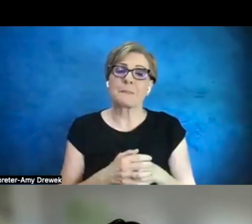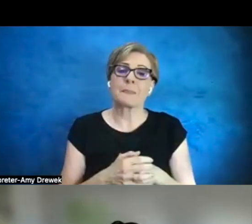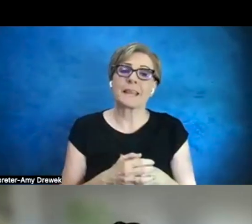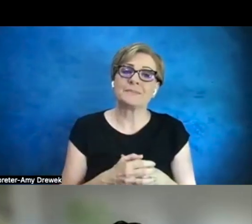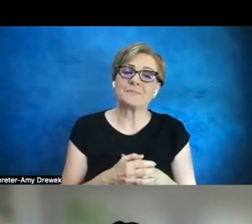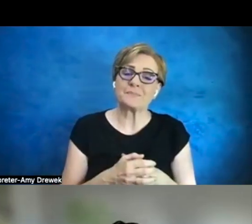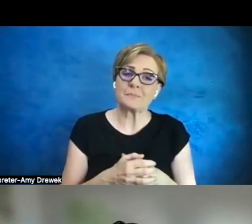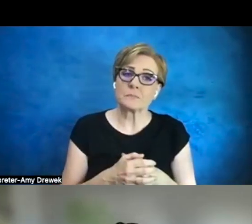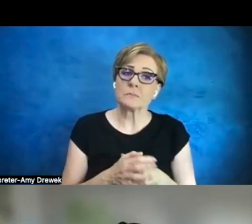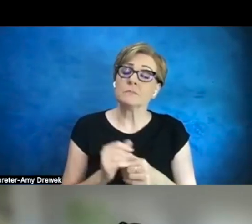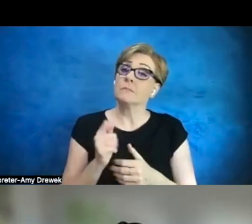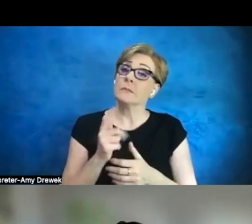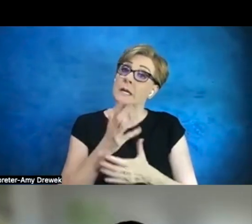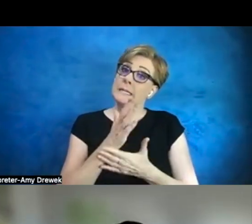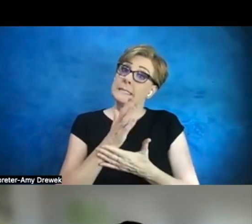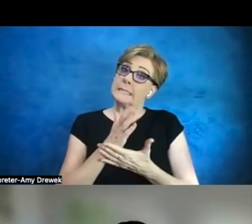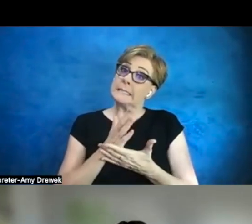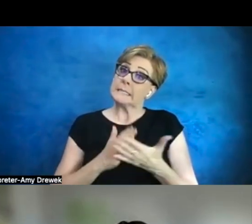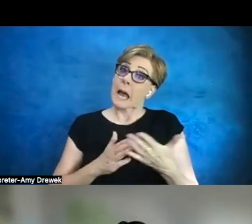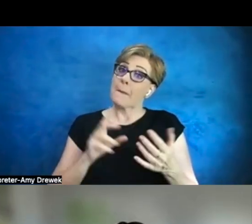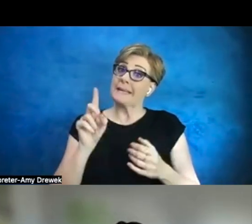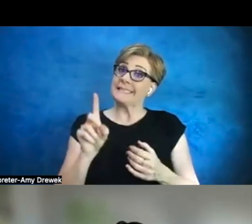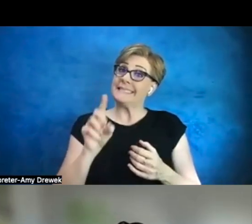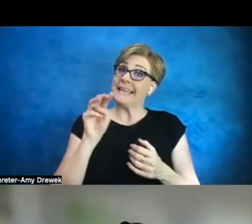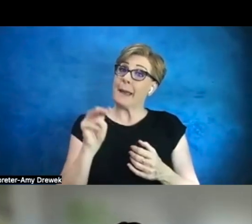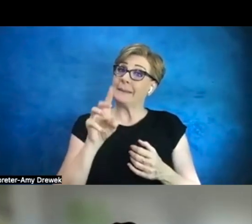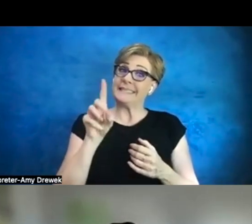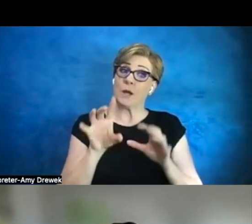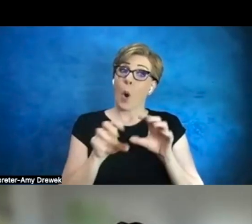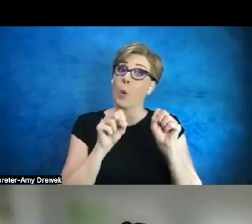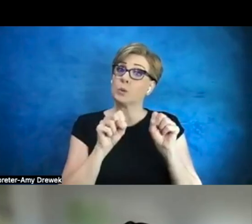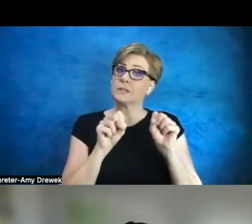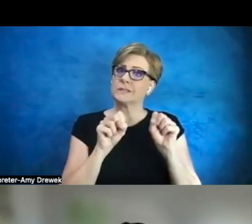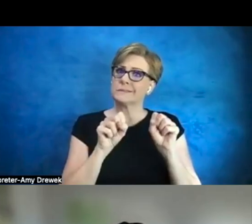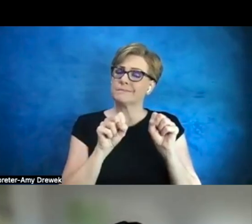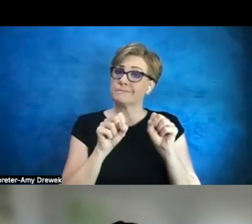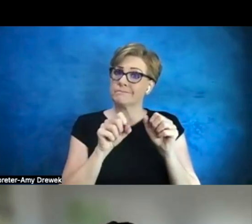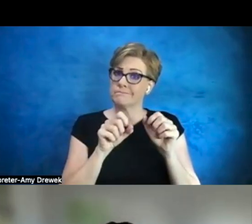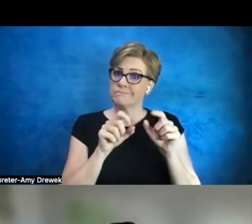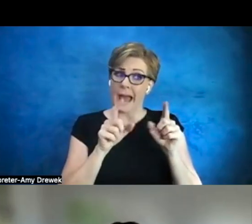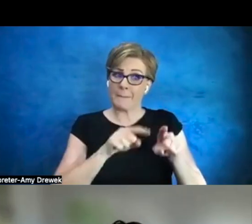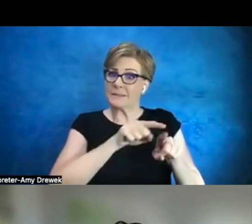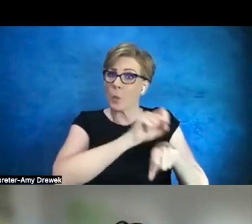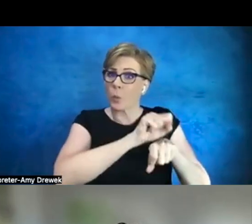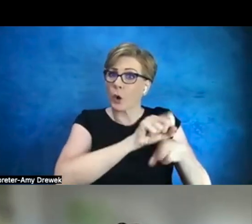Some DMD hosts are workplaces. Some are nonprofits. Others are individuals.